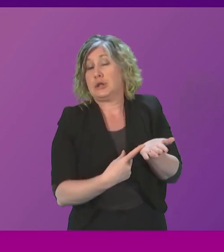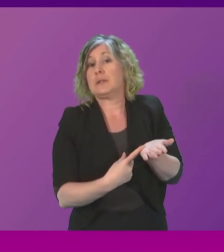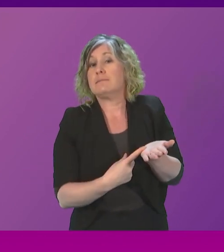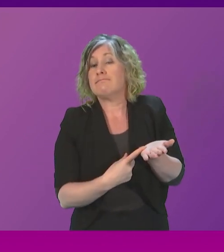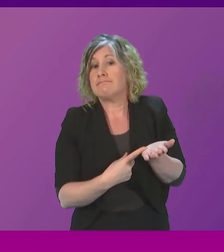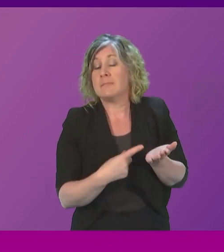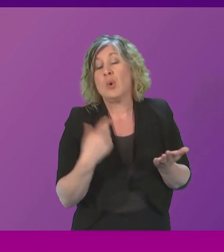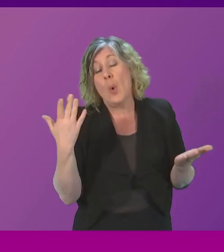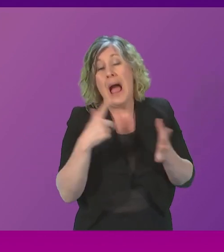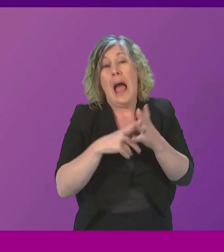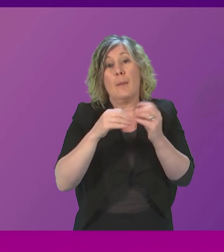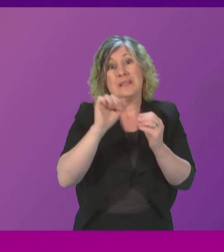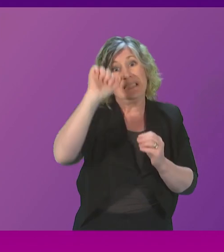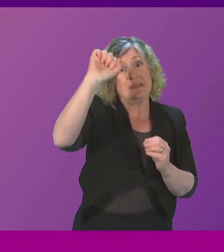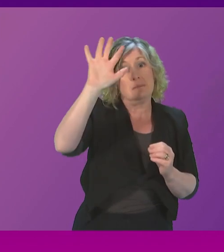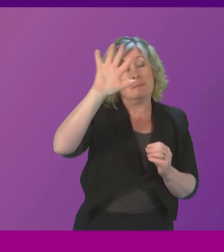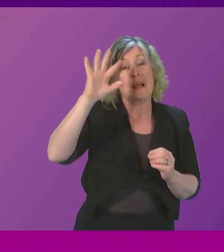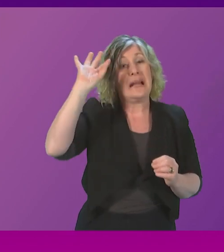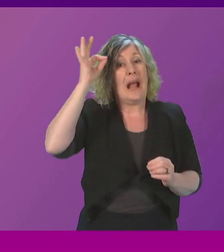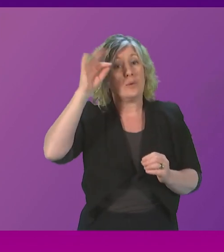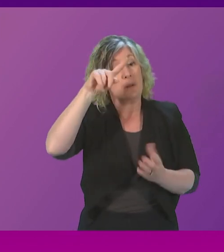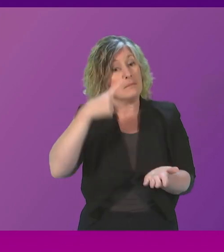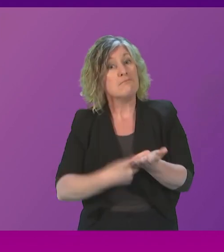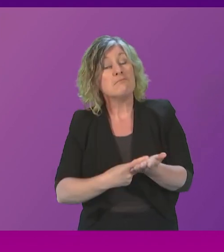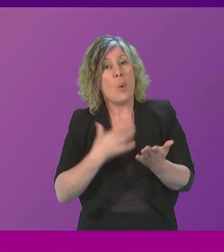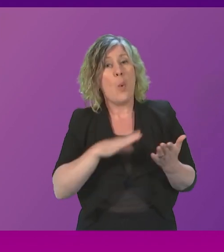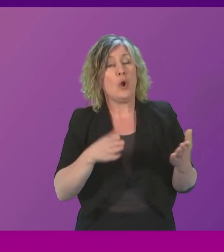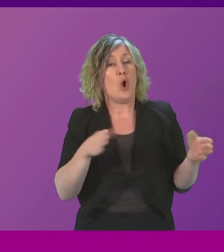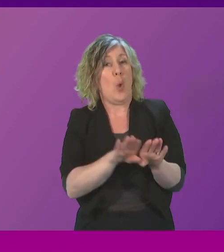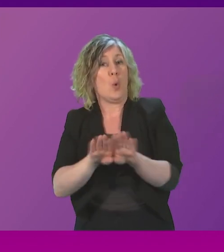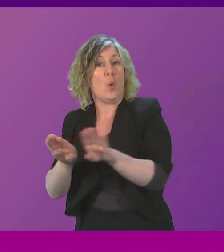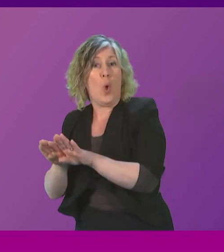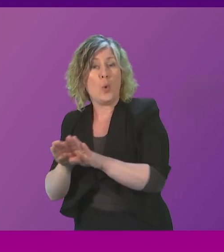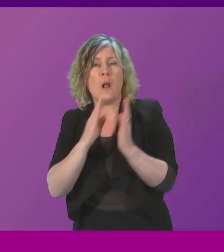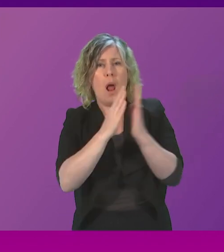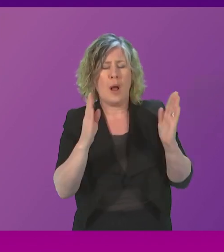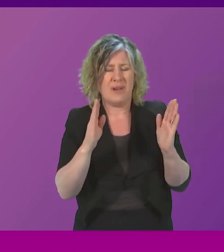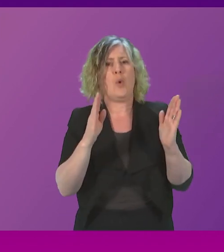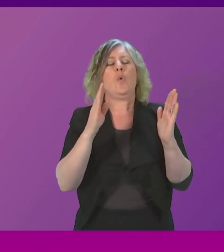Aberdeen City Council’s plan to close libraries will be extremely difficult for the library staff and the community.